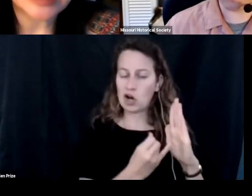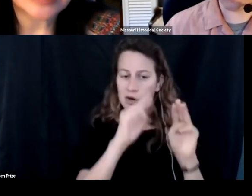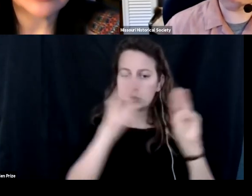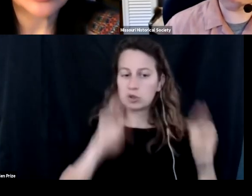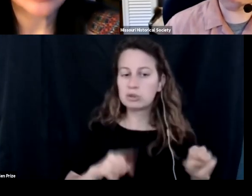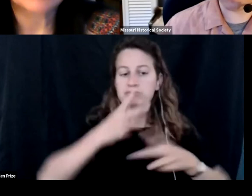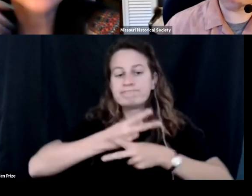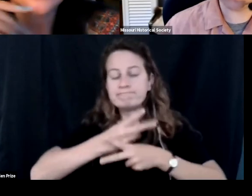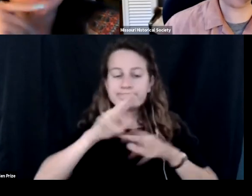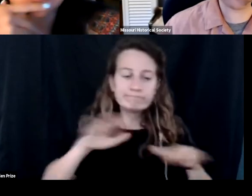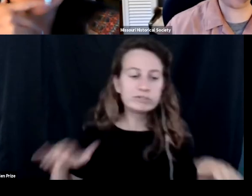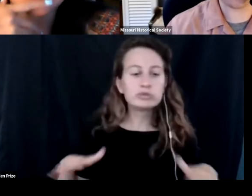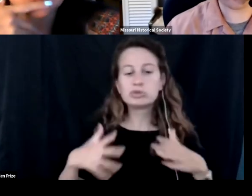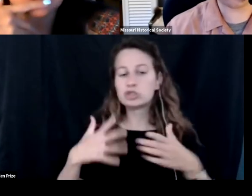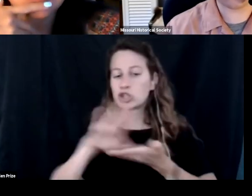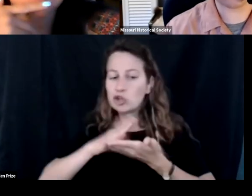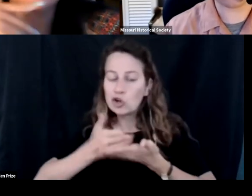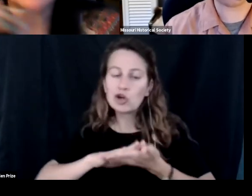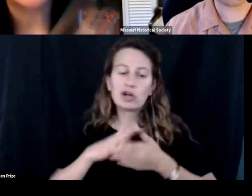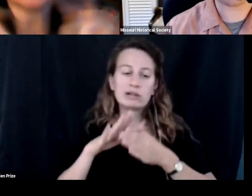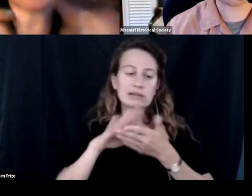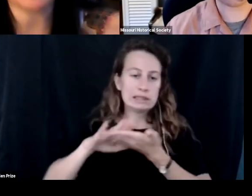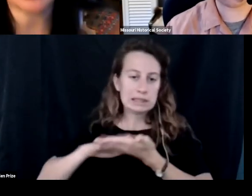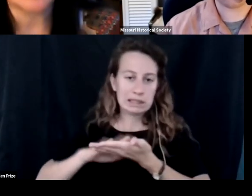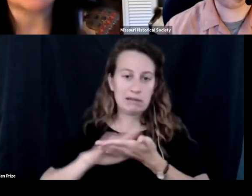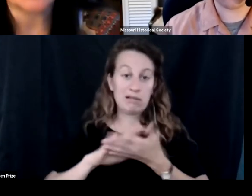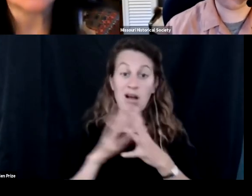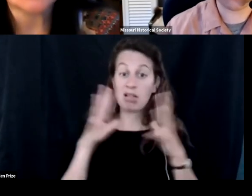grandfather, buying a motorcycle and going up and down the coast.